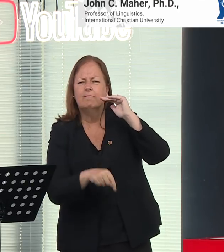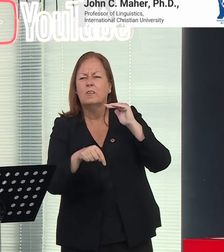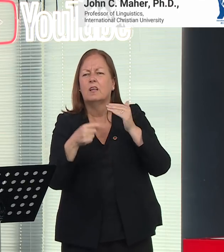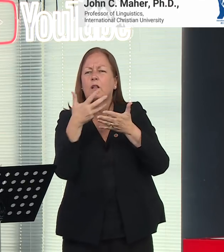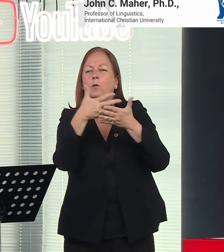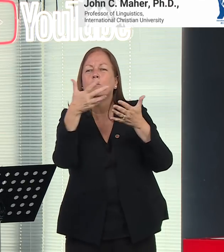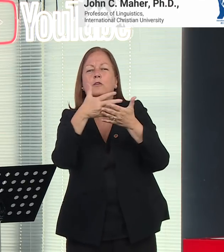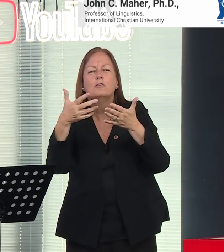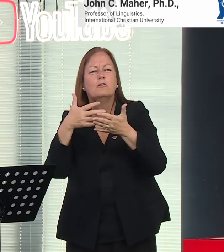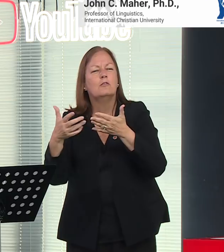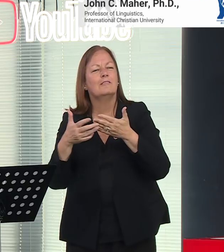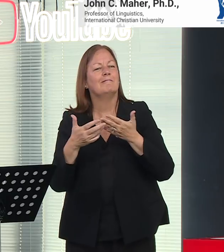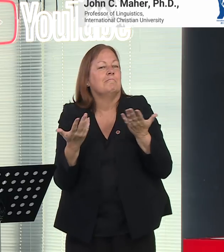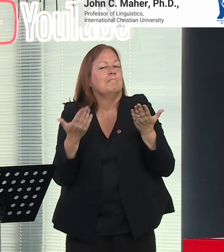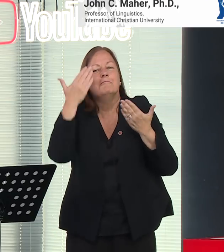People are not bad people.